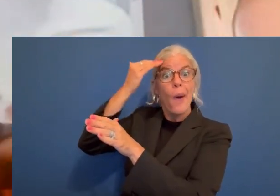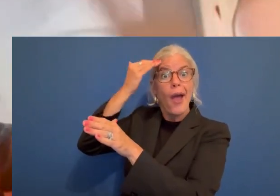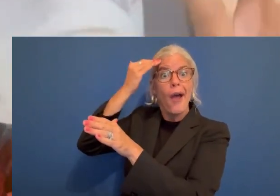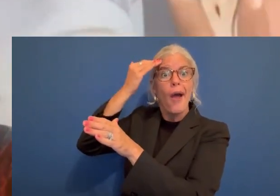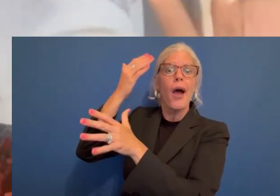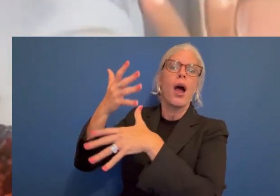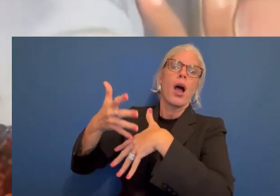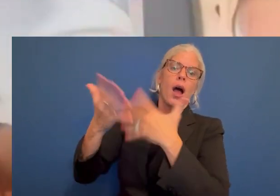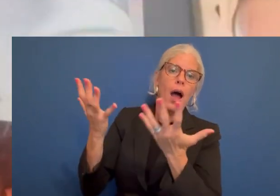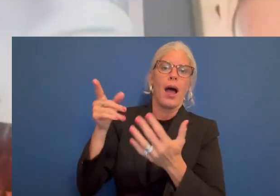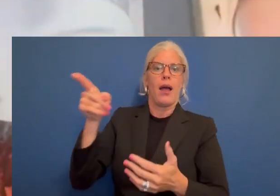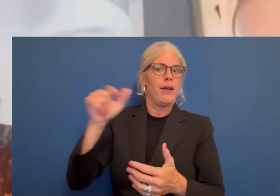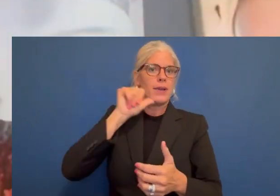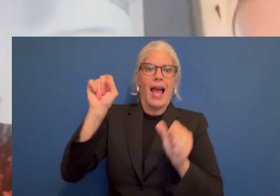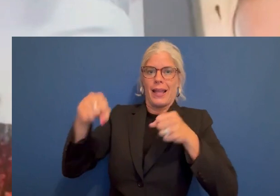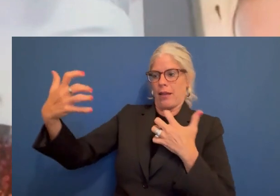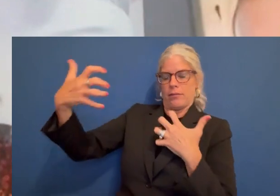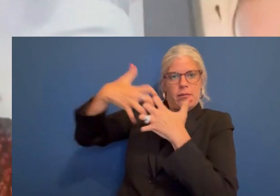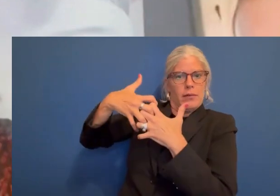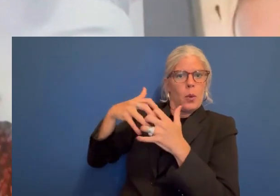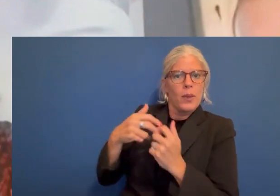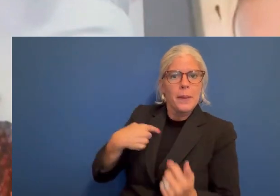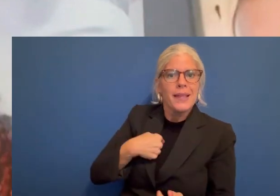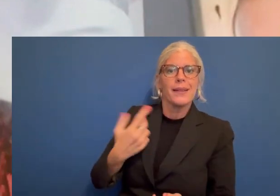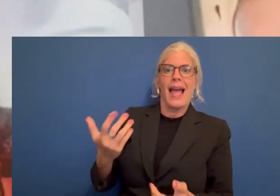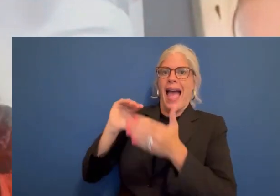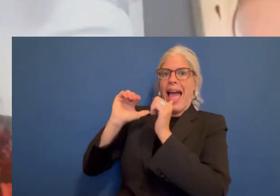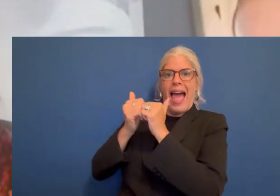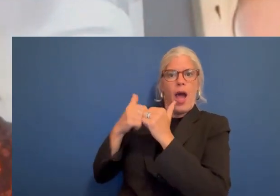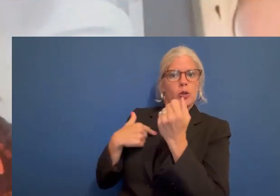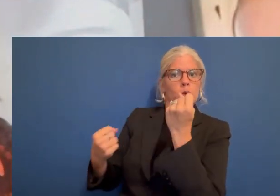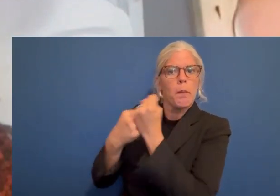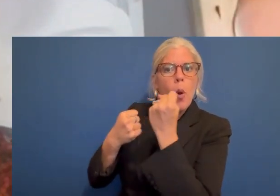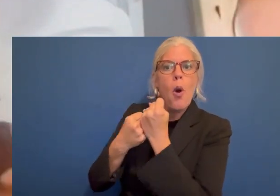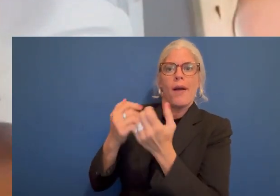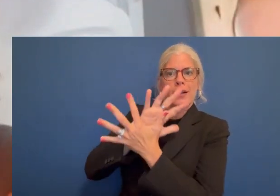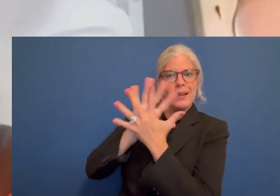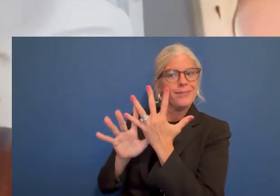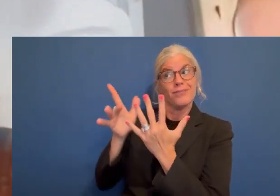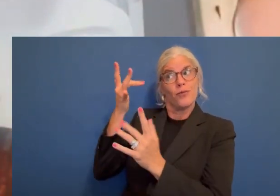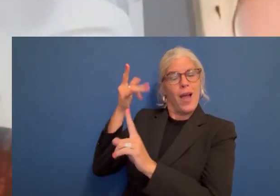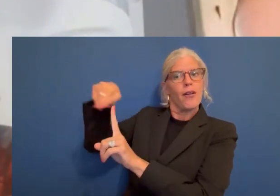but they're just not aware. And because they're not aware, you have to let someone know how to accommodate you,